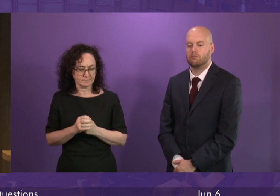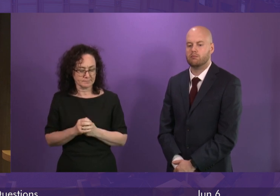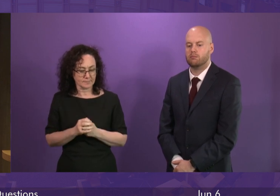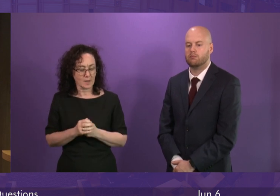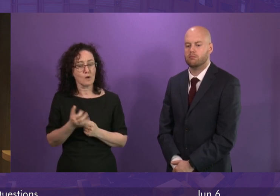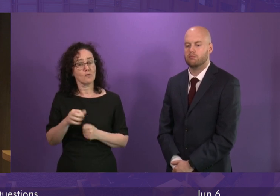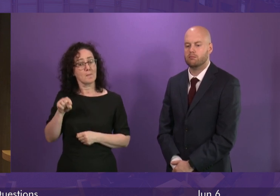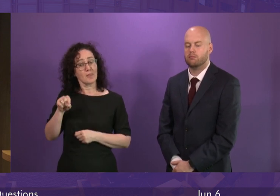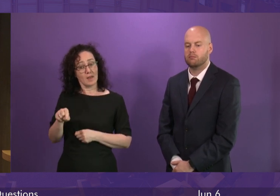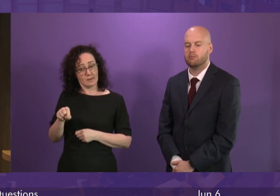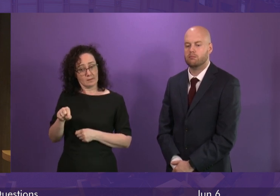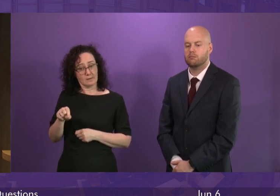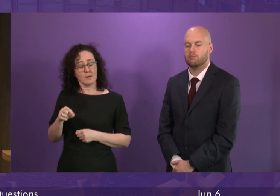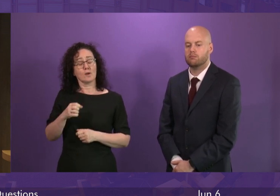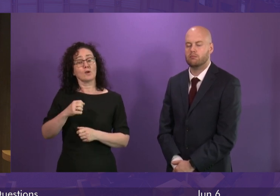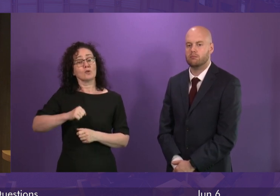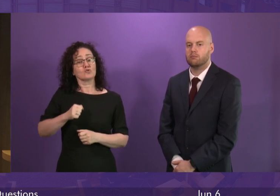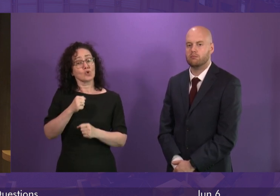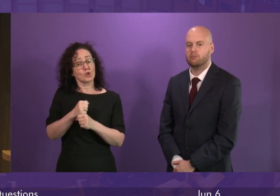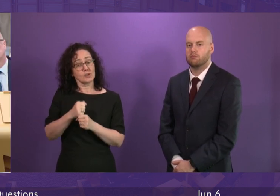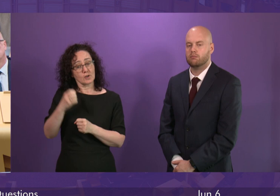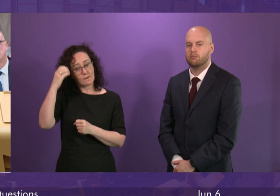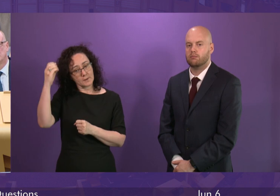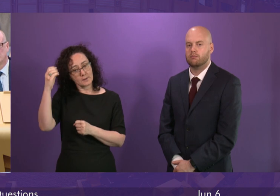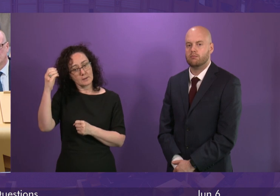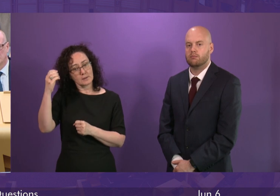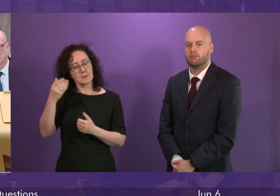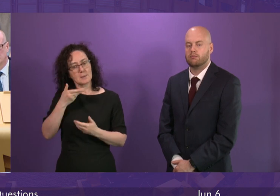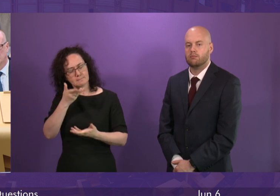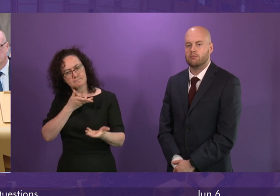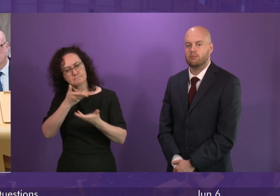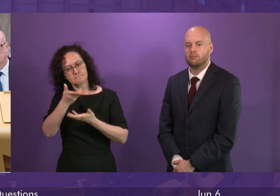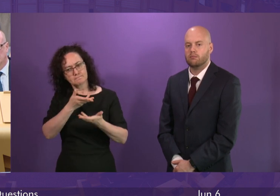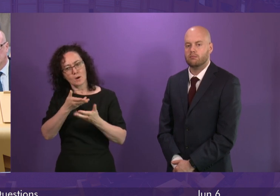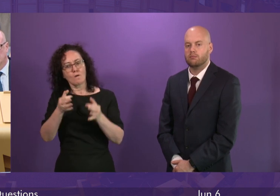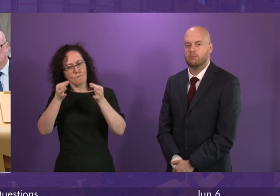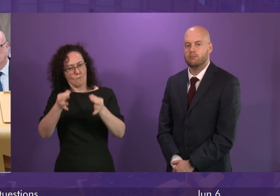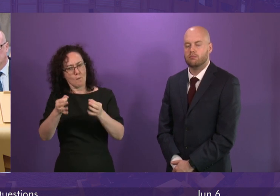Government had a number of discussions at official level with the Home Office on the